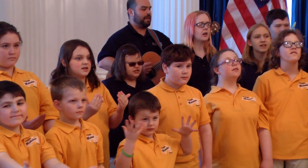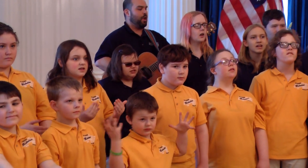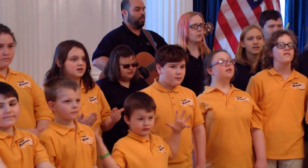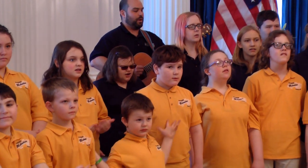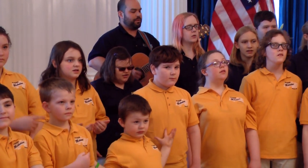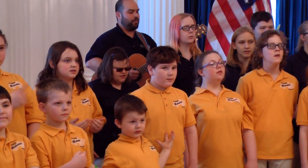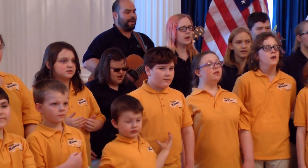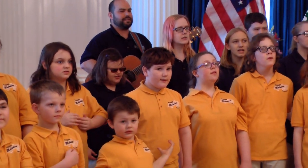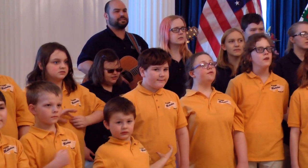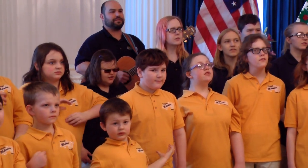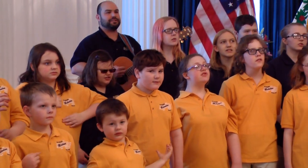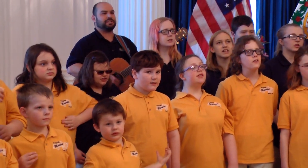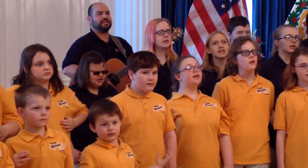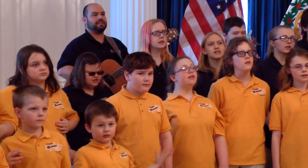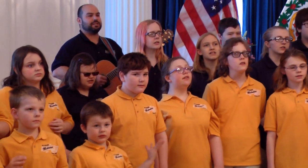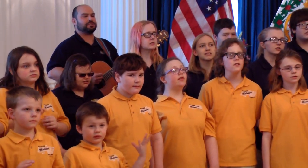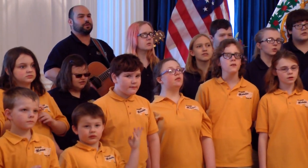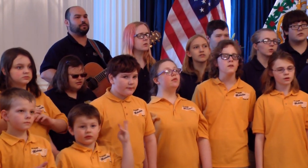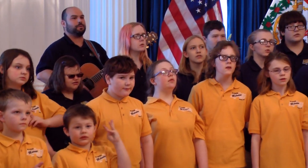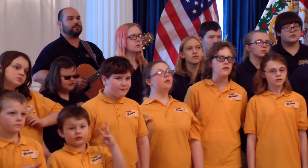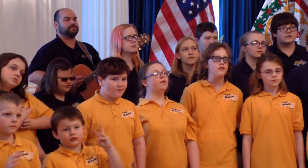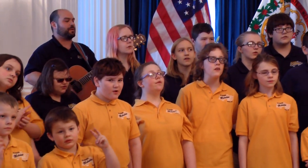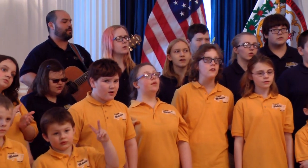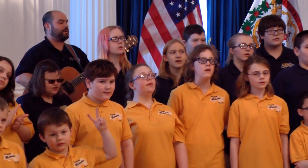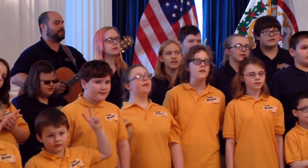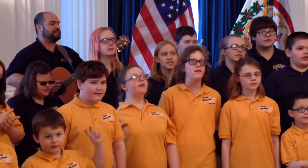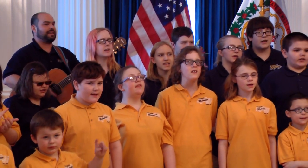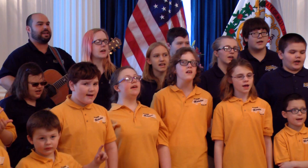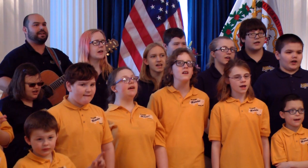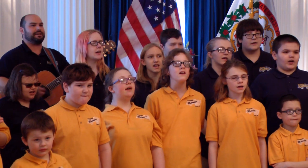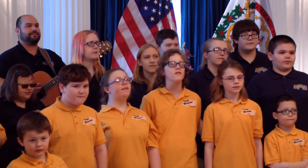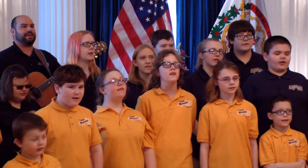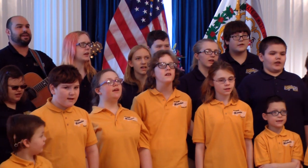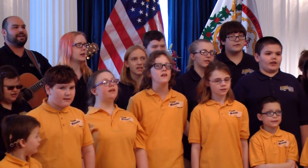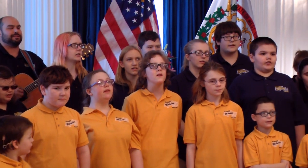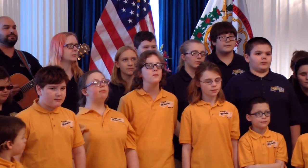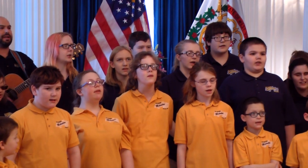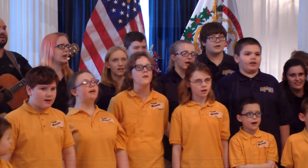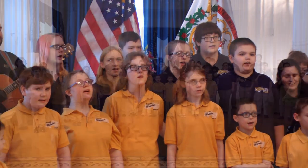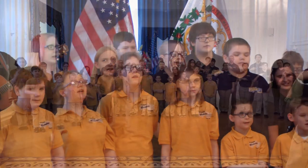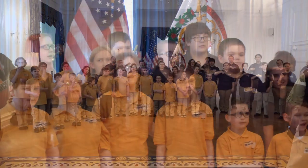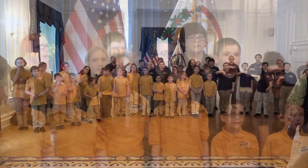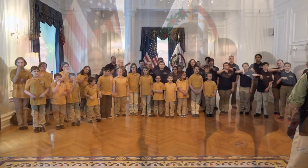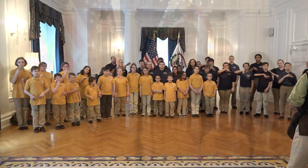We're the West Virginia Schools for the Deaf and the Blind